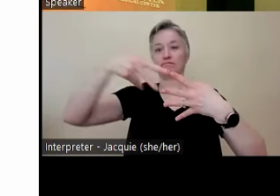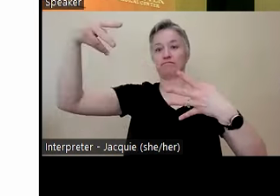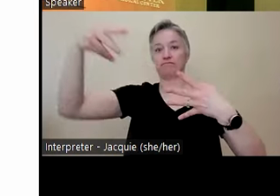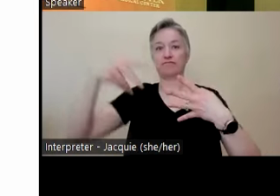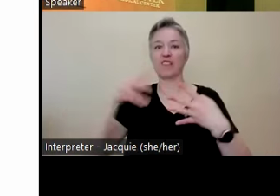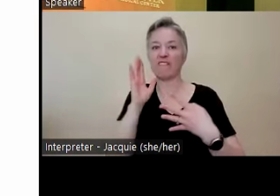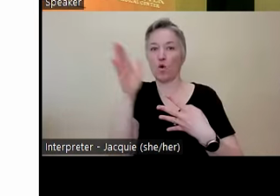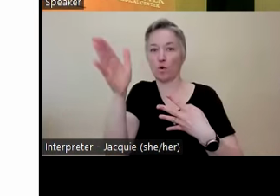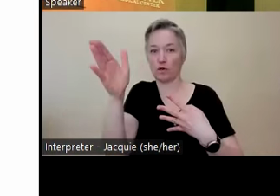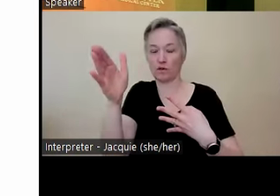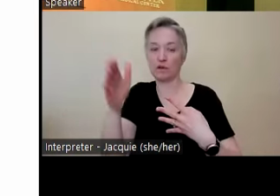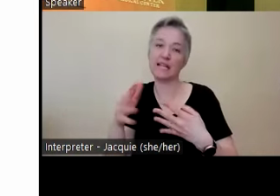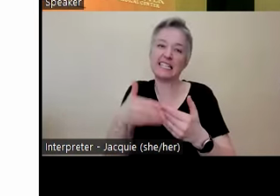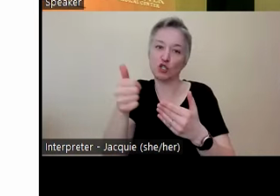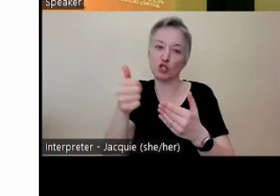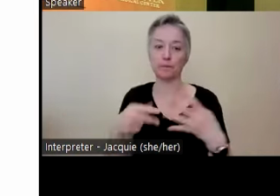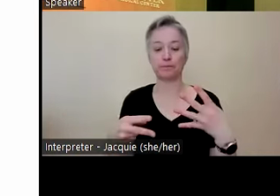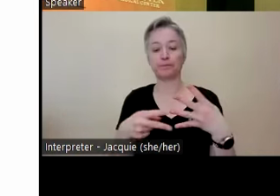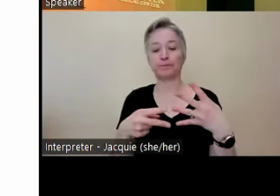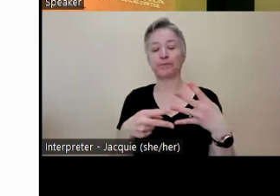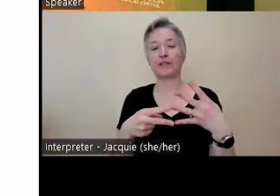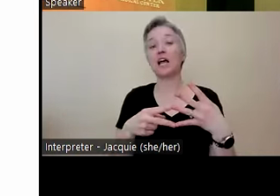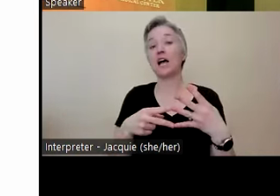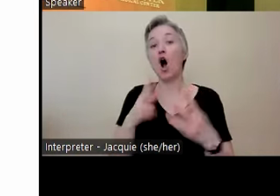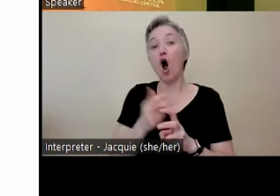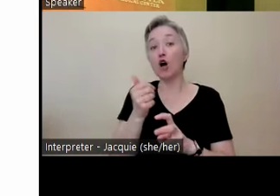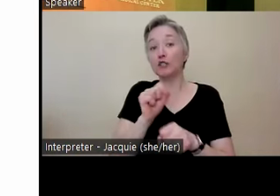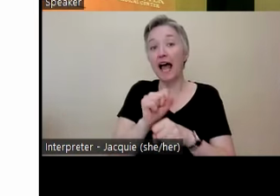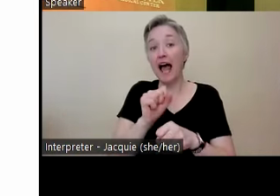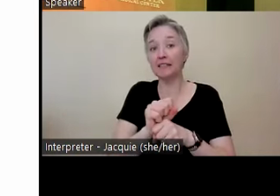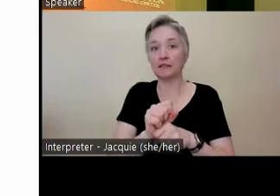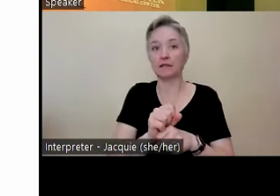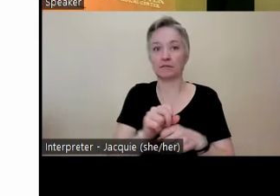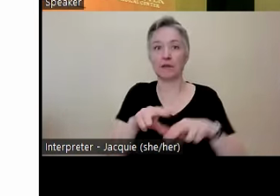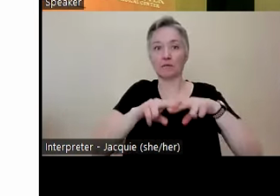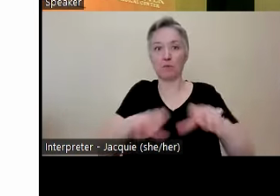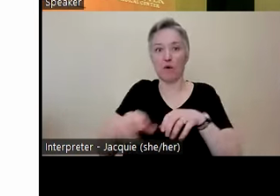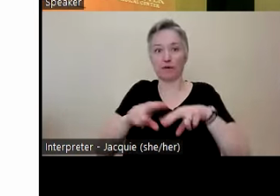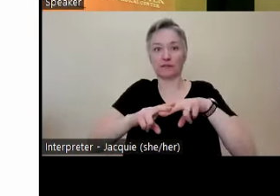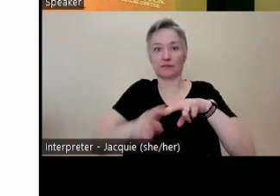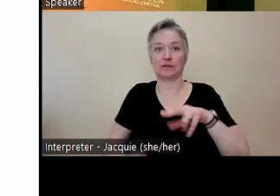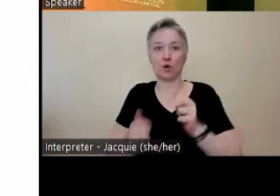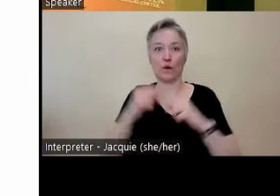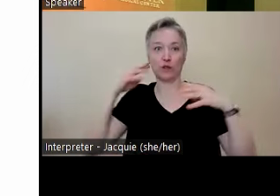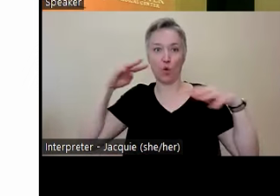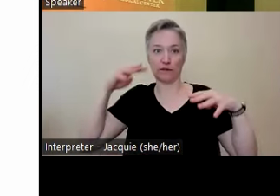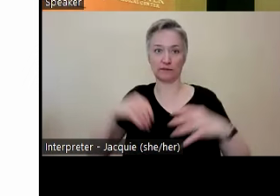condition and that supports a differential impact of noise depending on task difficulty like we had